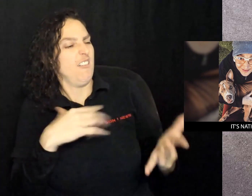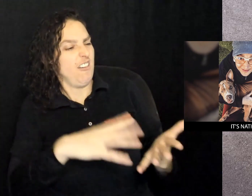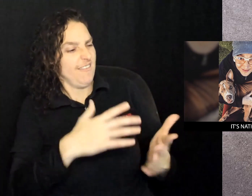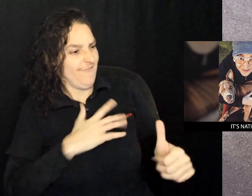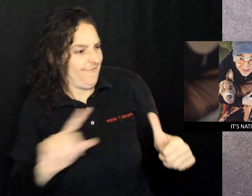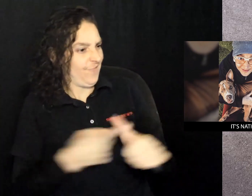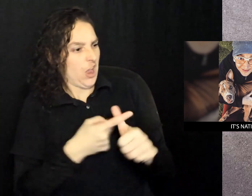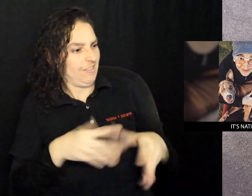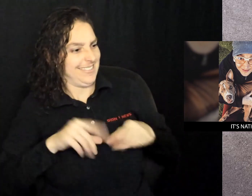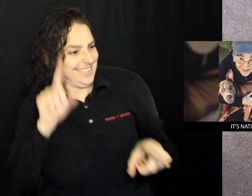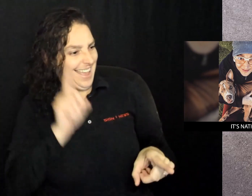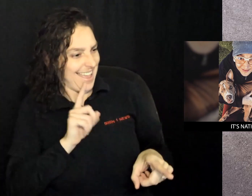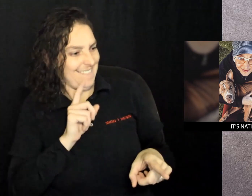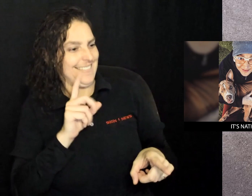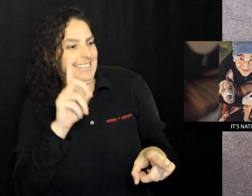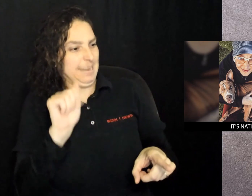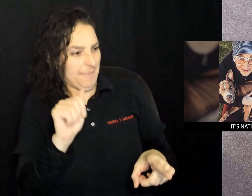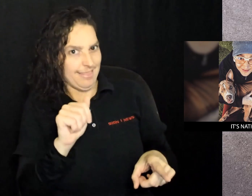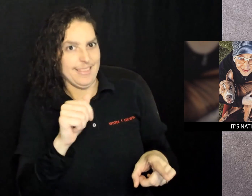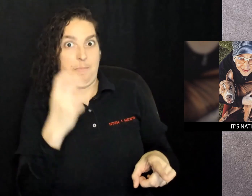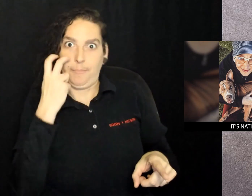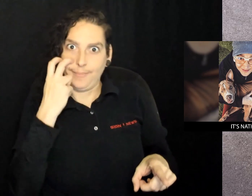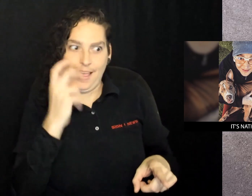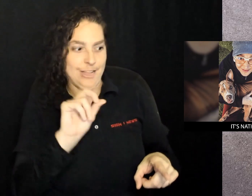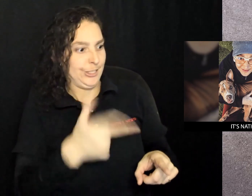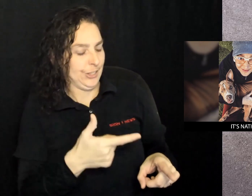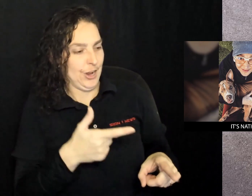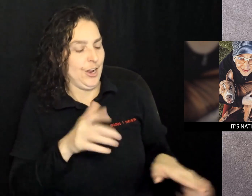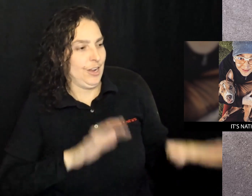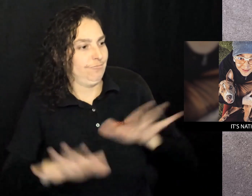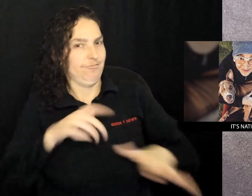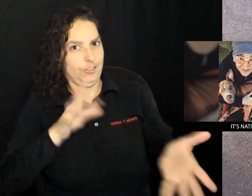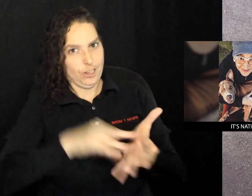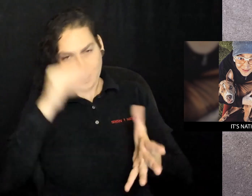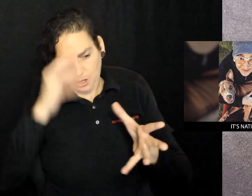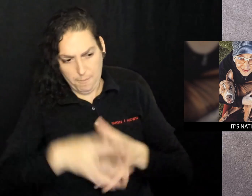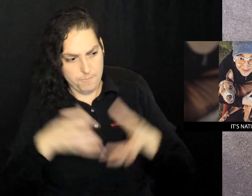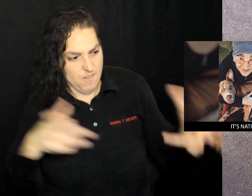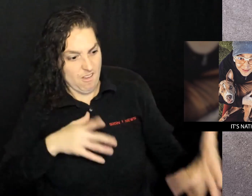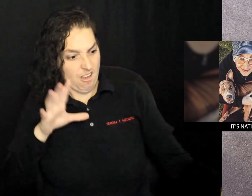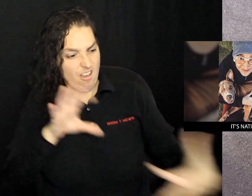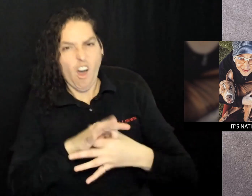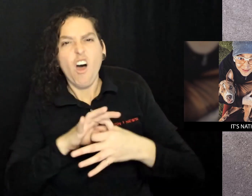Beanz taught me and still teaches me so much and this is the first deaf blind dog I've ever had